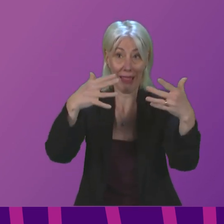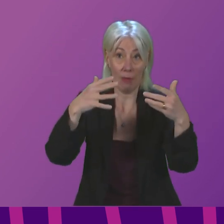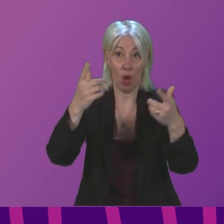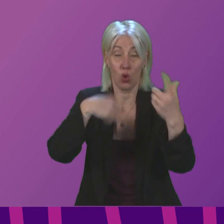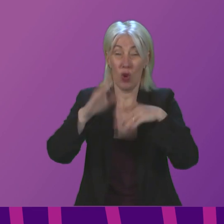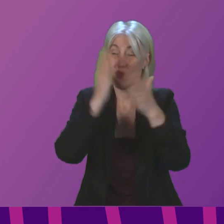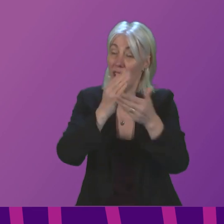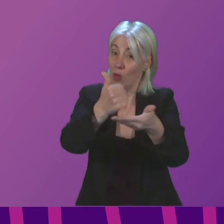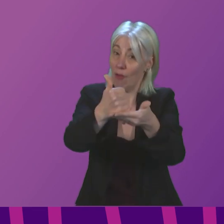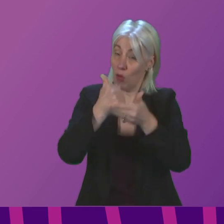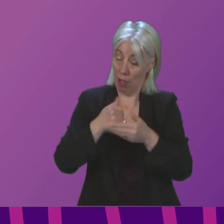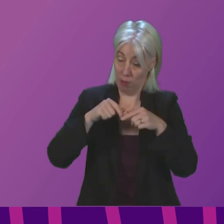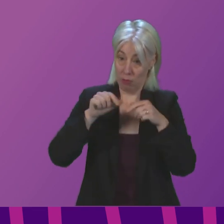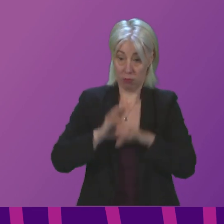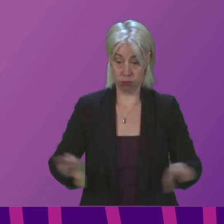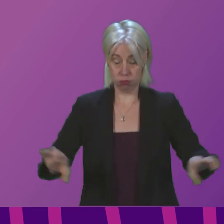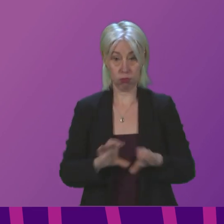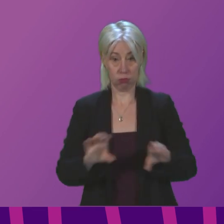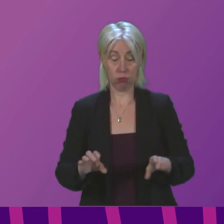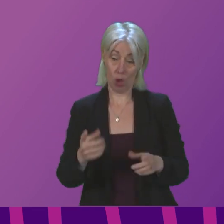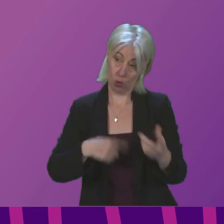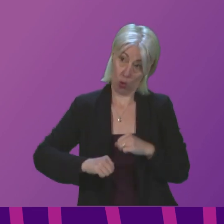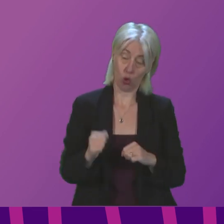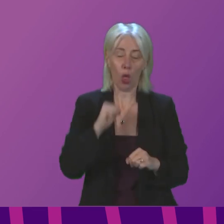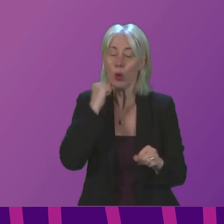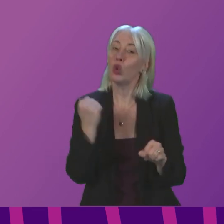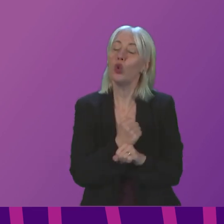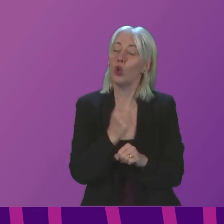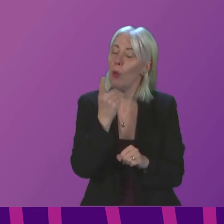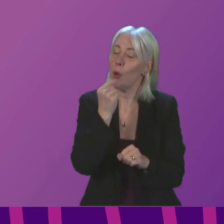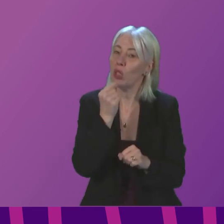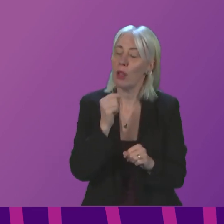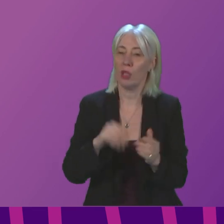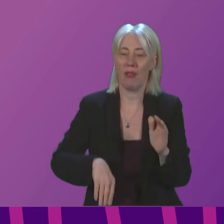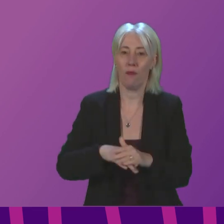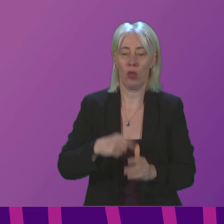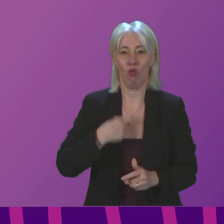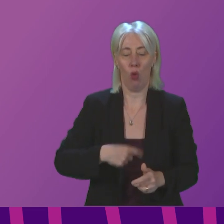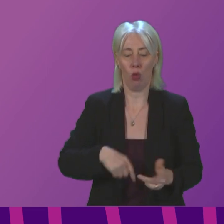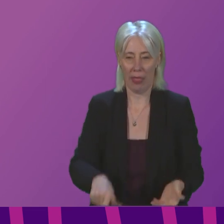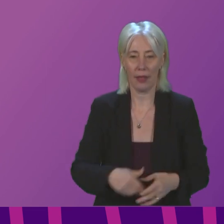in helping with that. Scotland will continue to do everything that we can to play our full part.